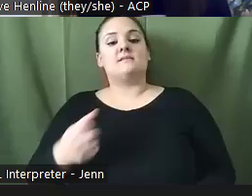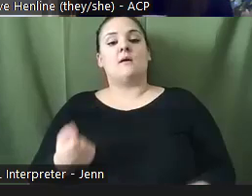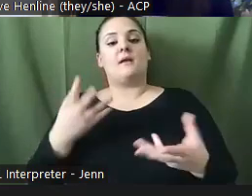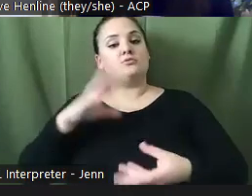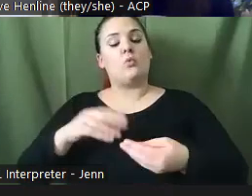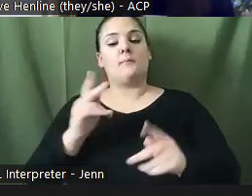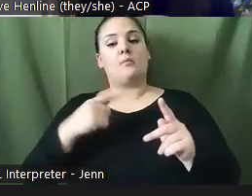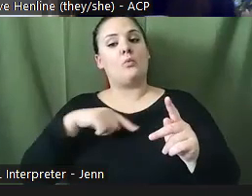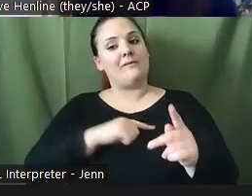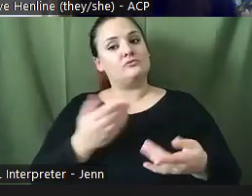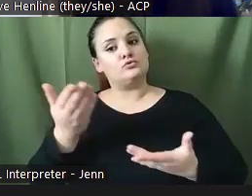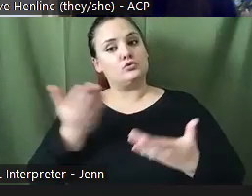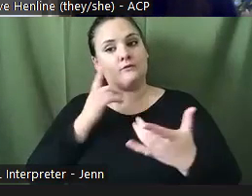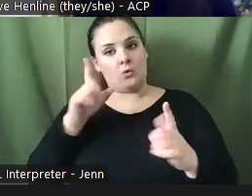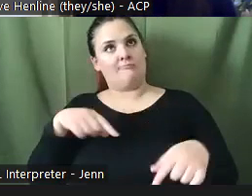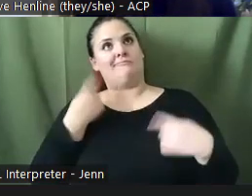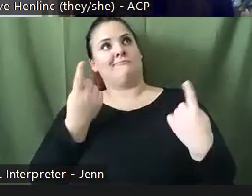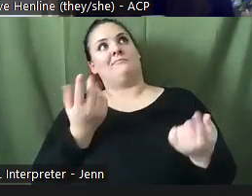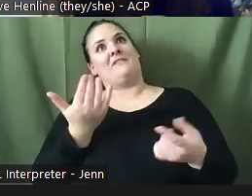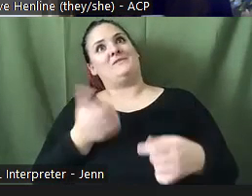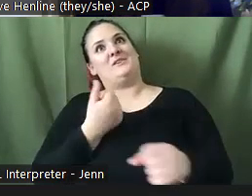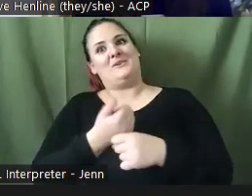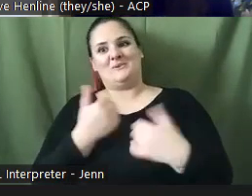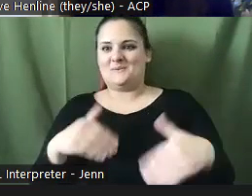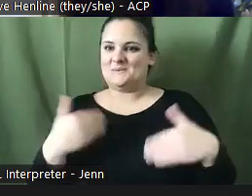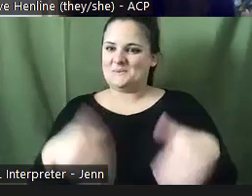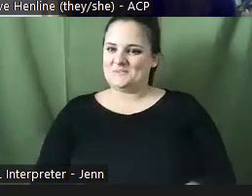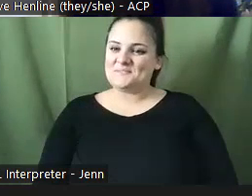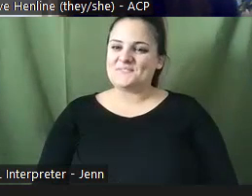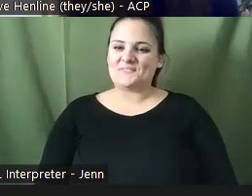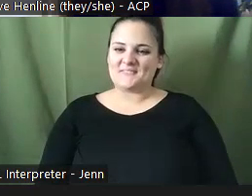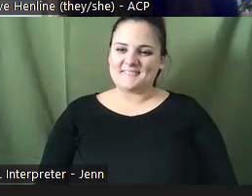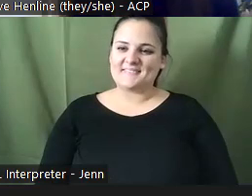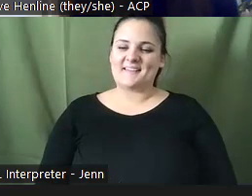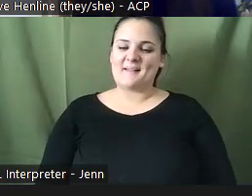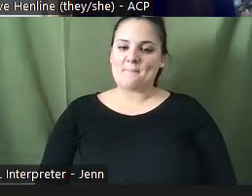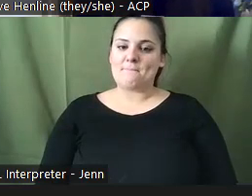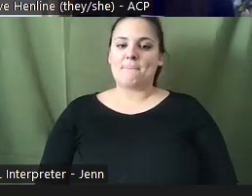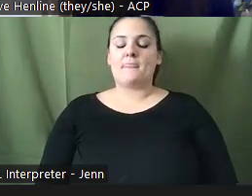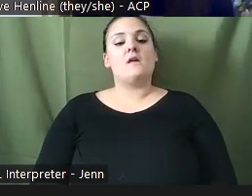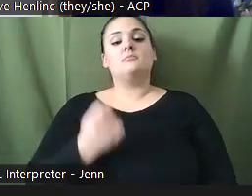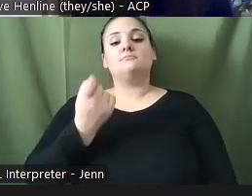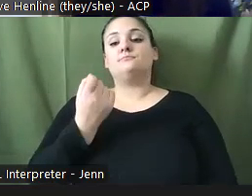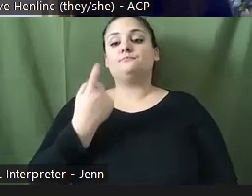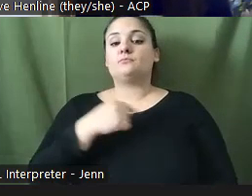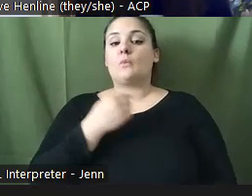the, gosh, 15 years that we've been a program. And we have the application assistants who